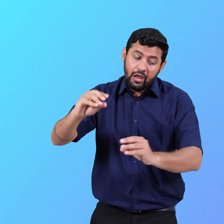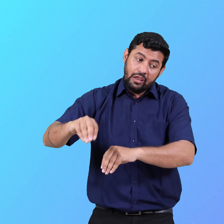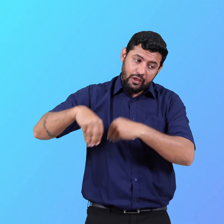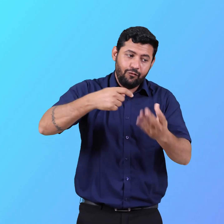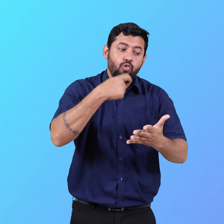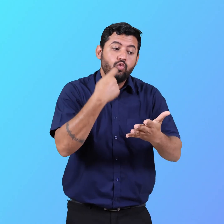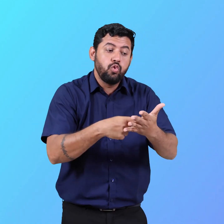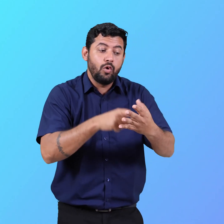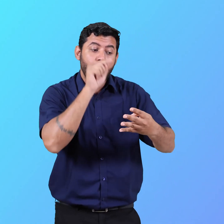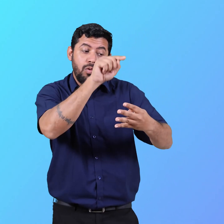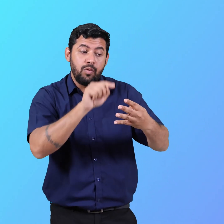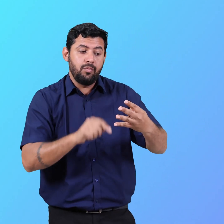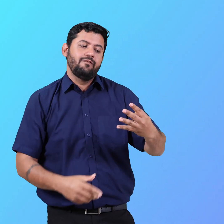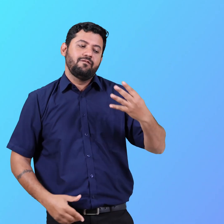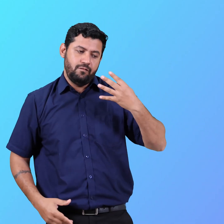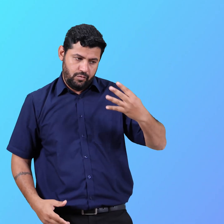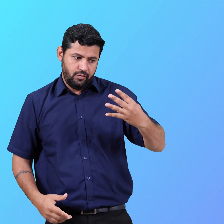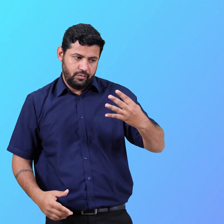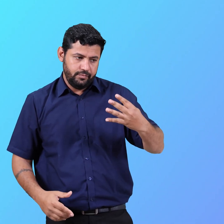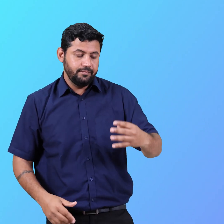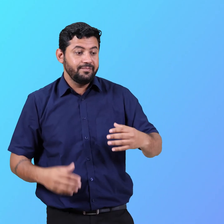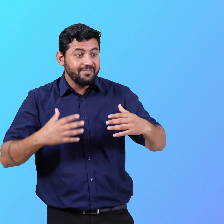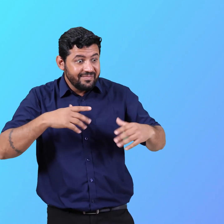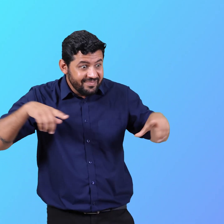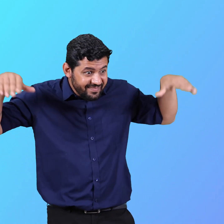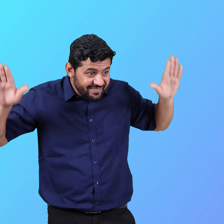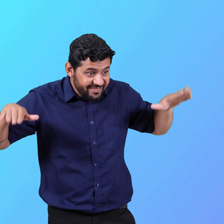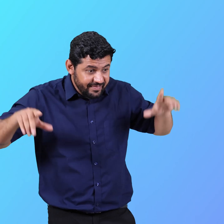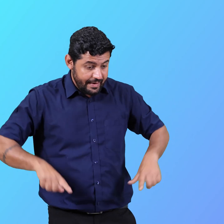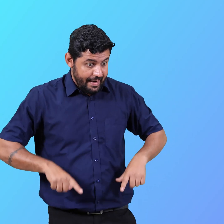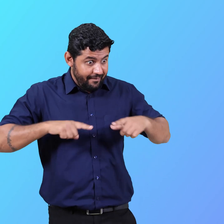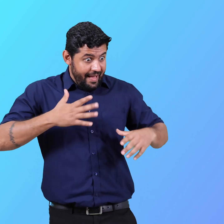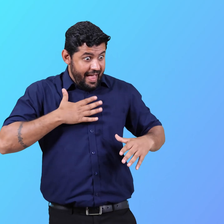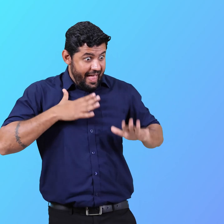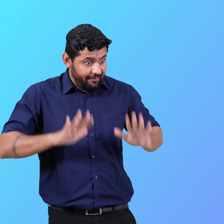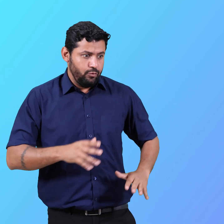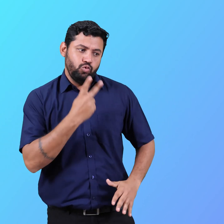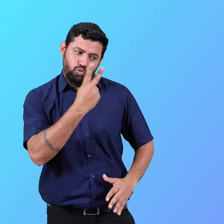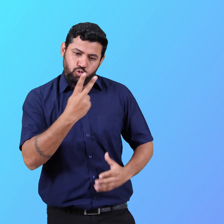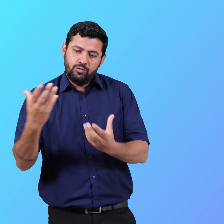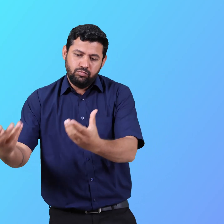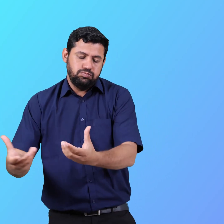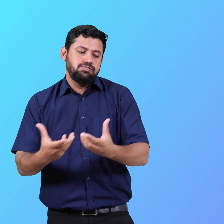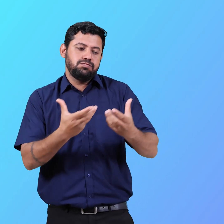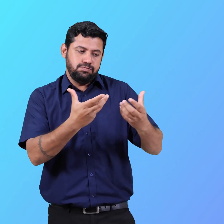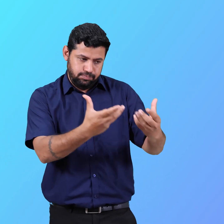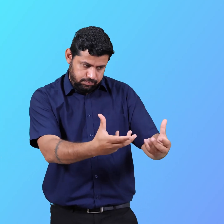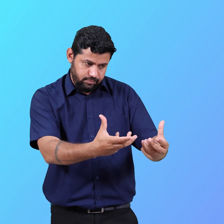If they are healthy, the priest will tell them to do these things: they must bring two clean birds that are still alive,